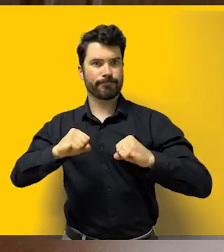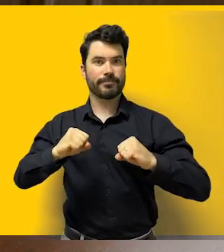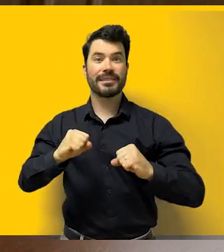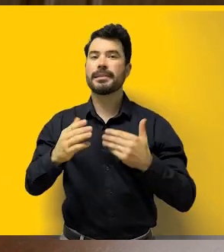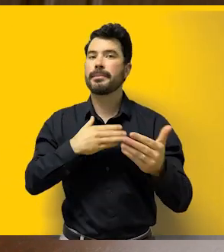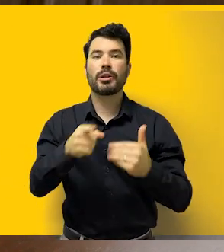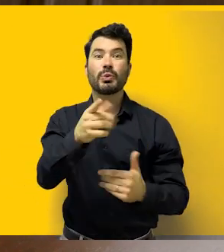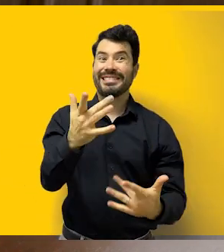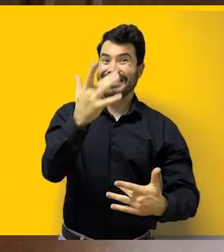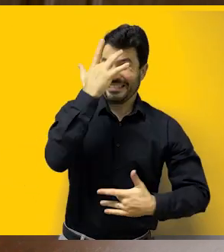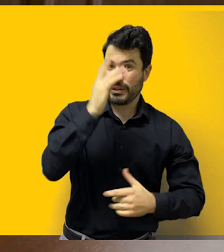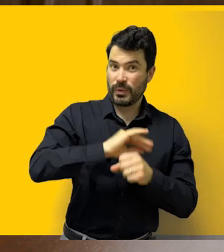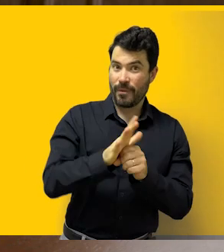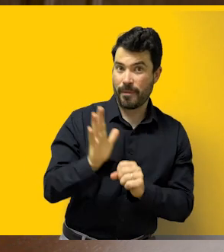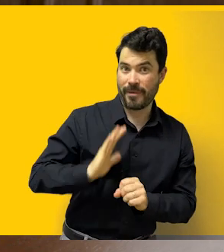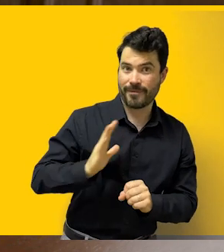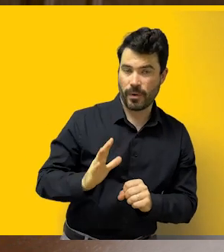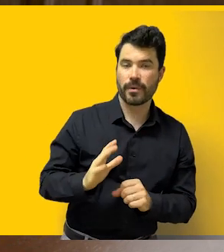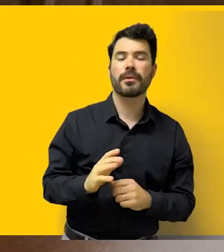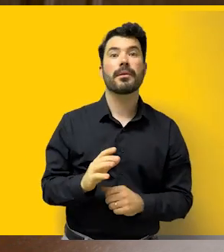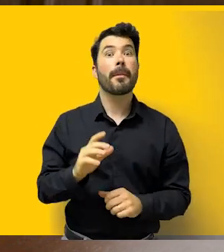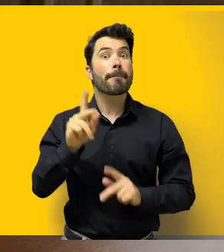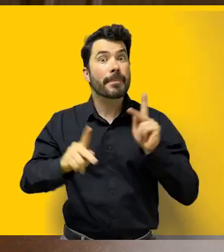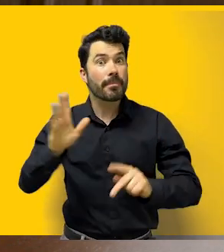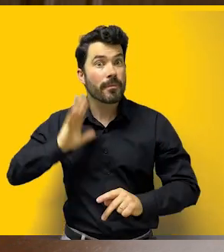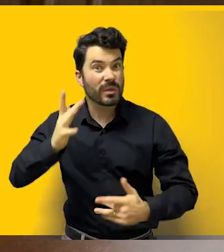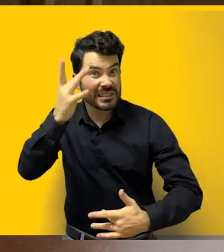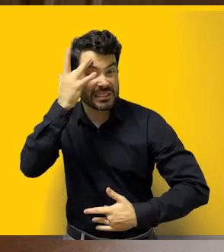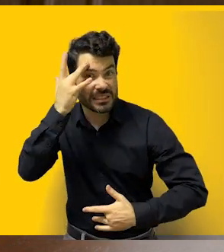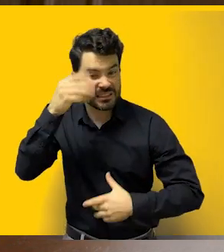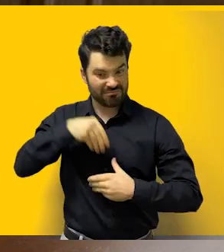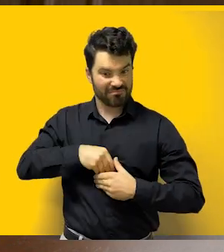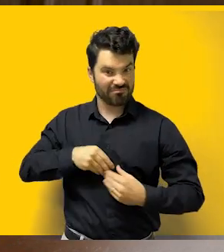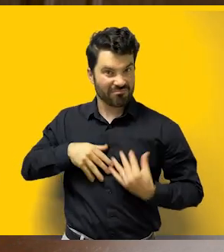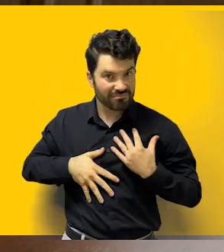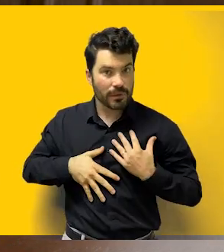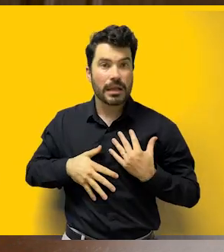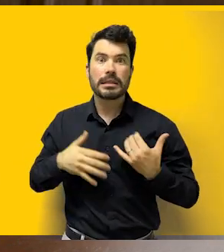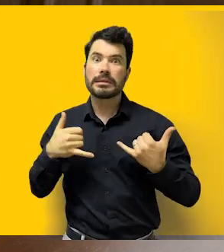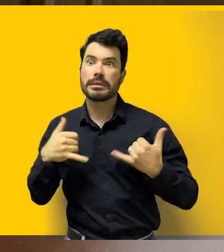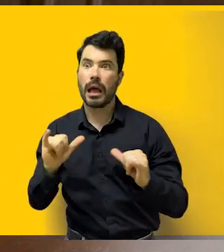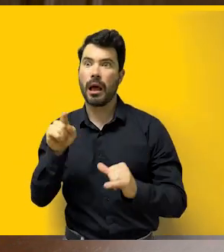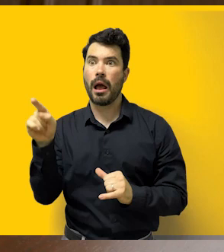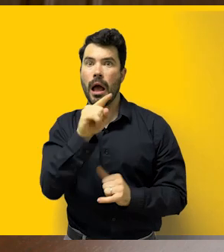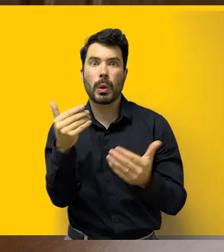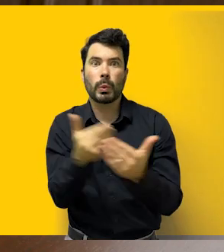The CDC and World Health Organization recommend vaccination, regardless of whether you already have had COVID infection.